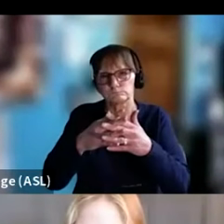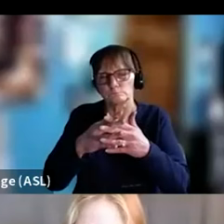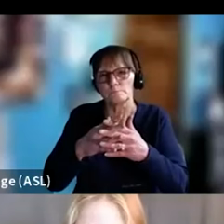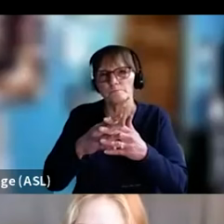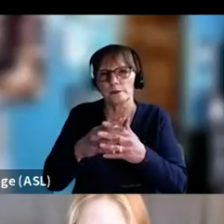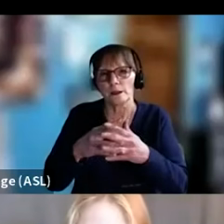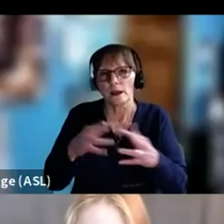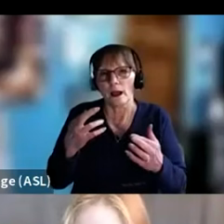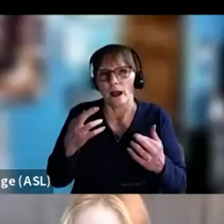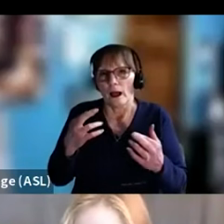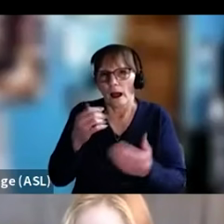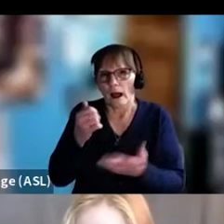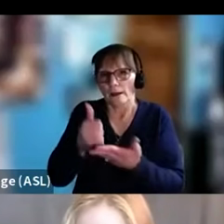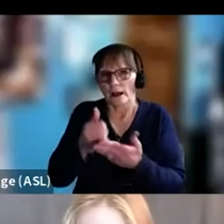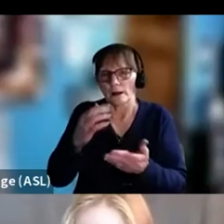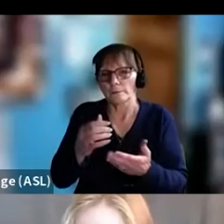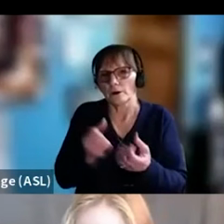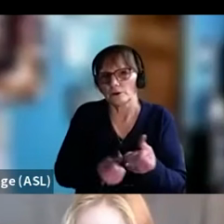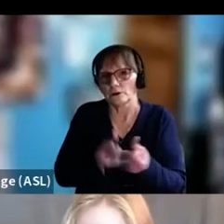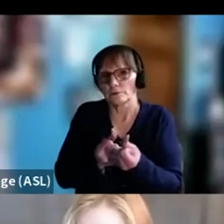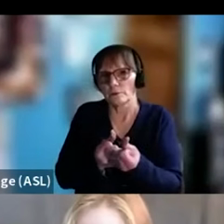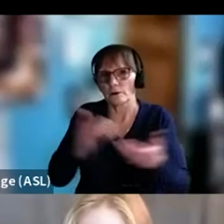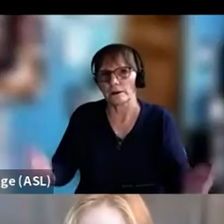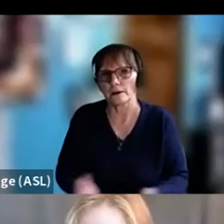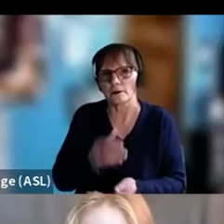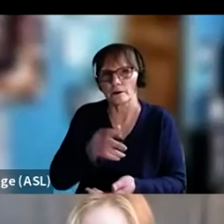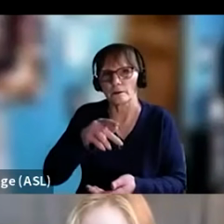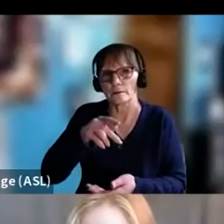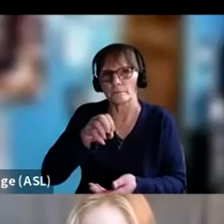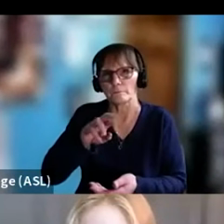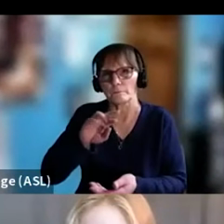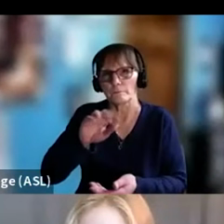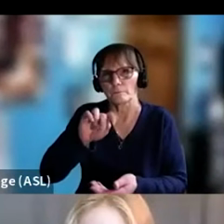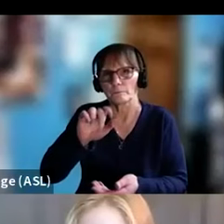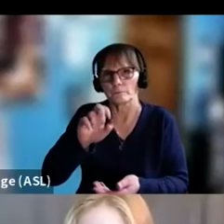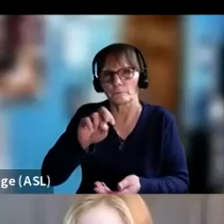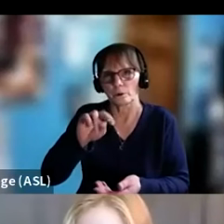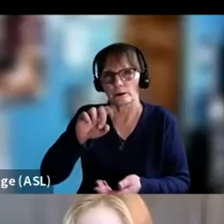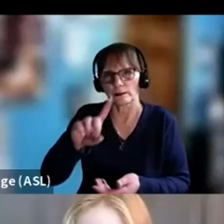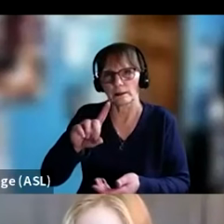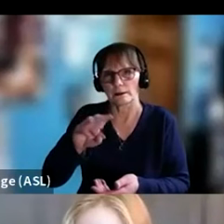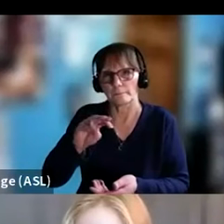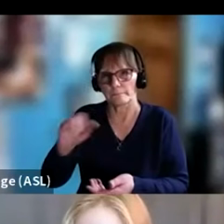I helped to support and open a program here in Portland, Maine, the first medical respite program in the state and it just opened in September